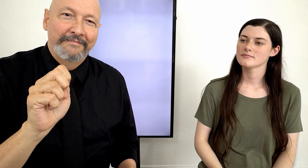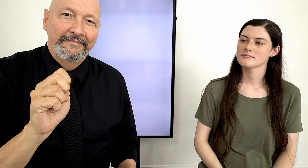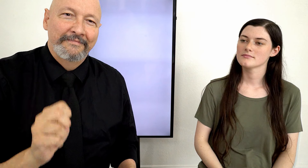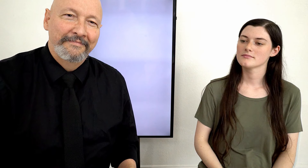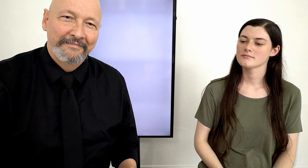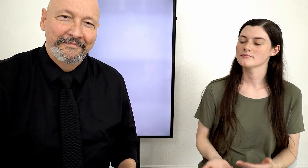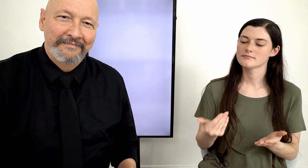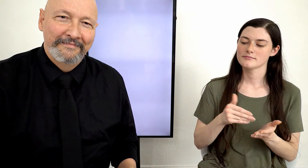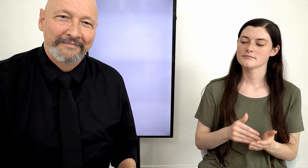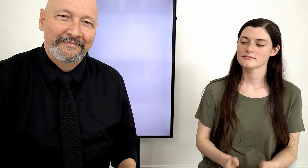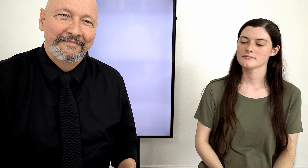expensive